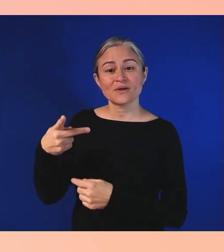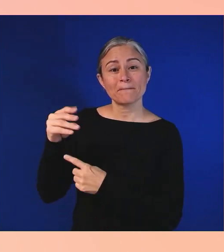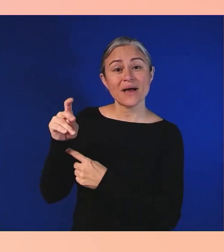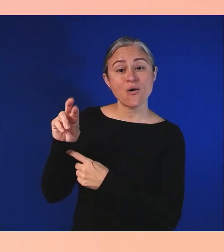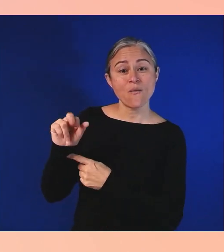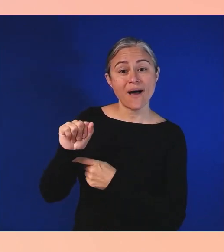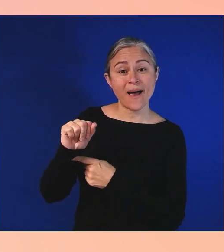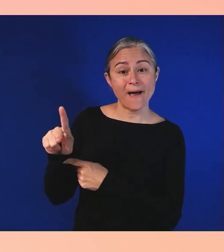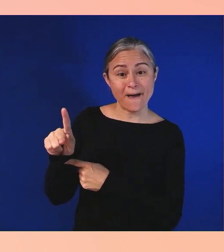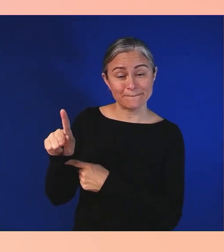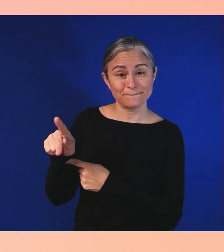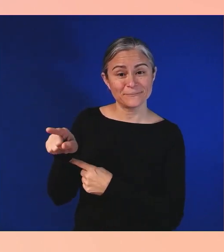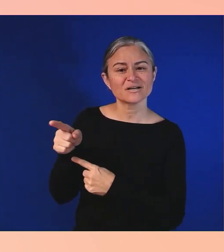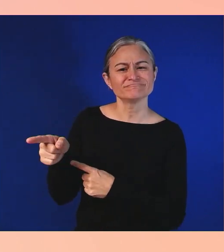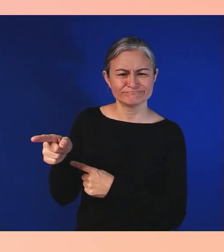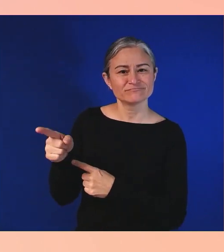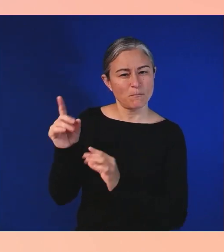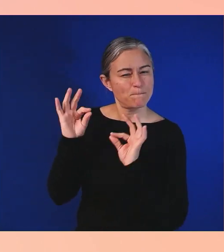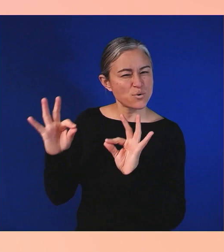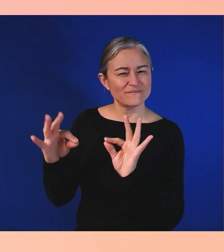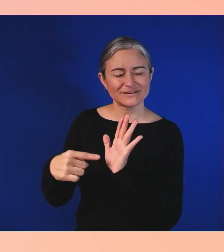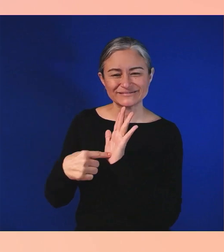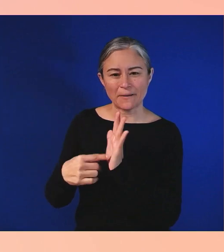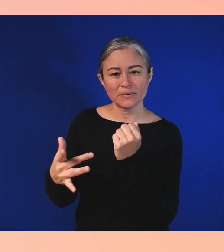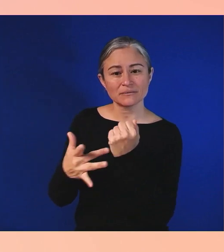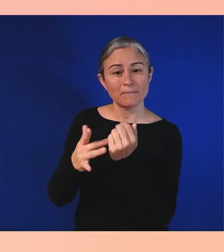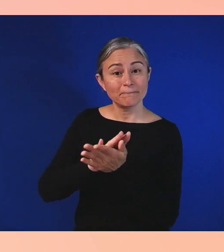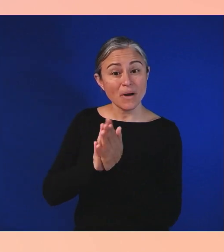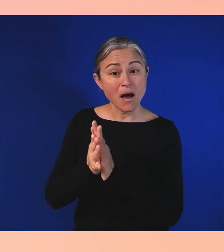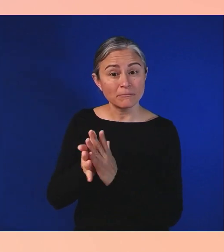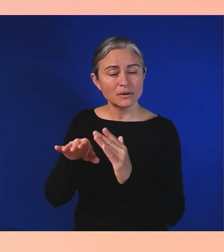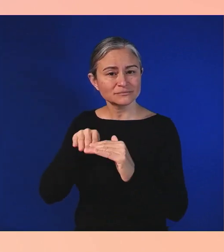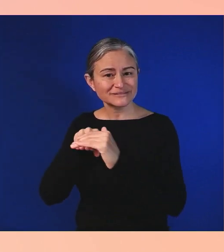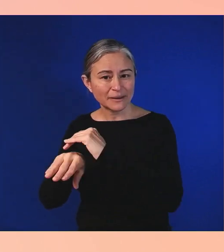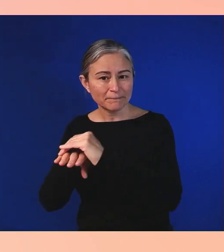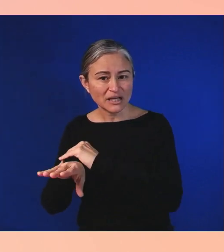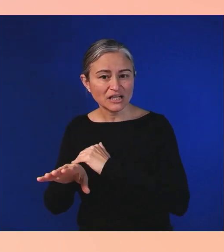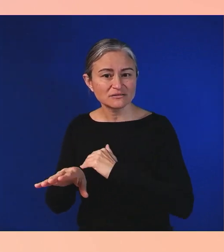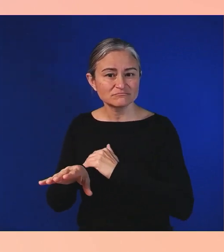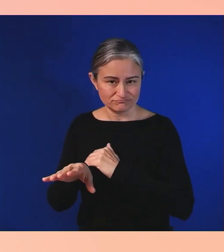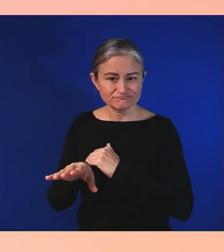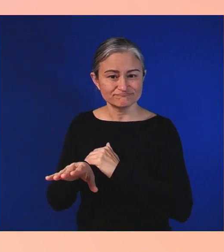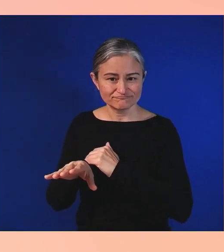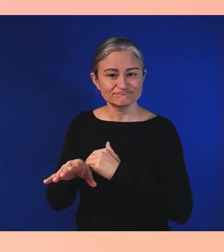the difference it could make in life of persons with different ability and also for